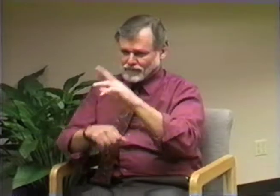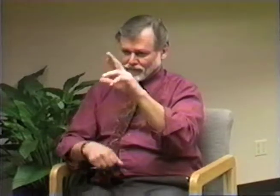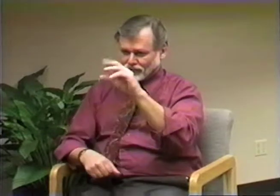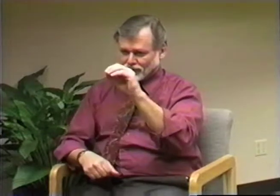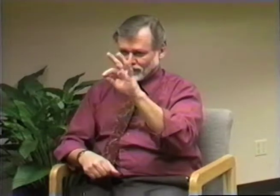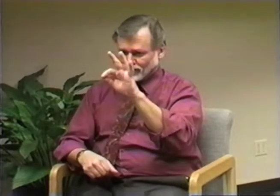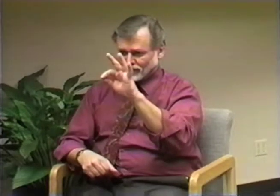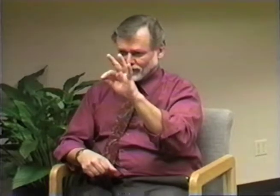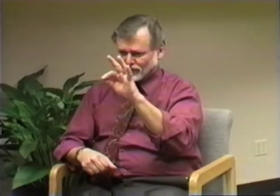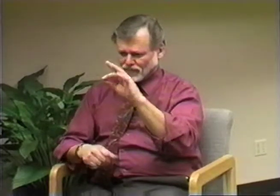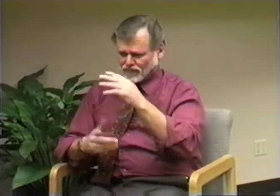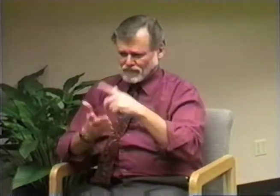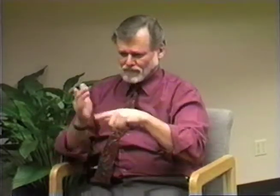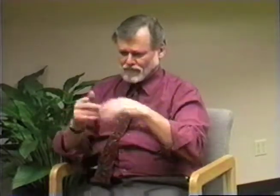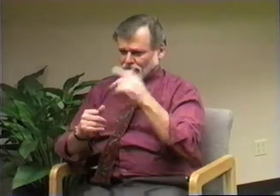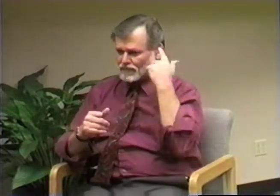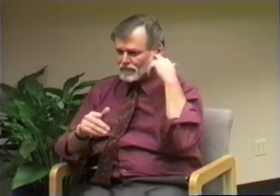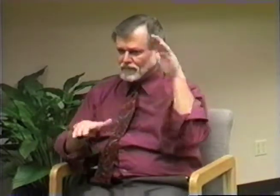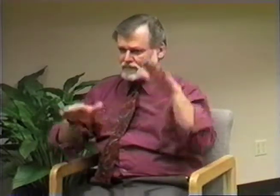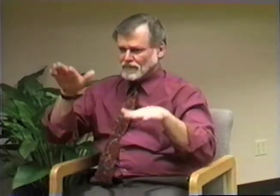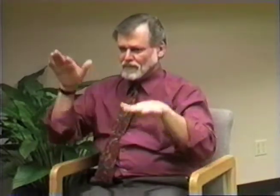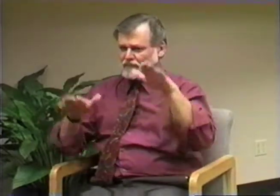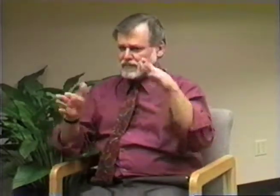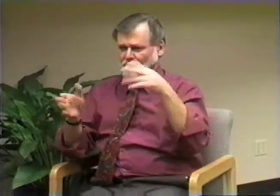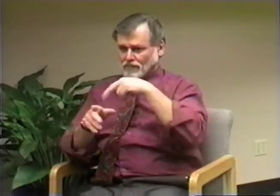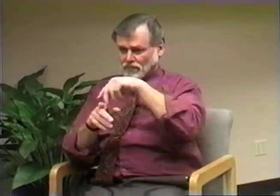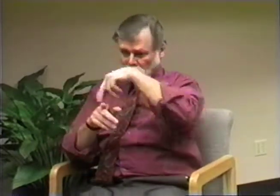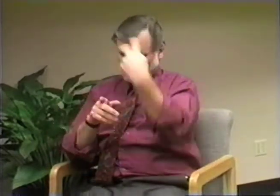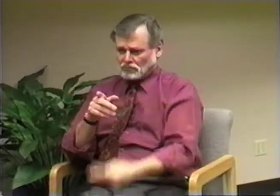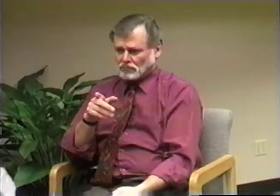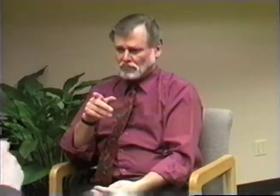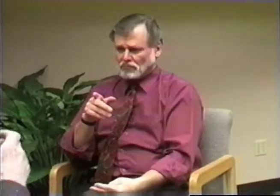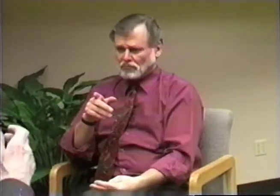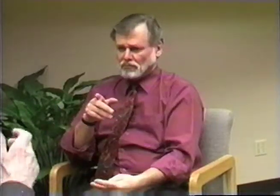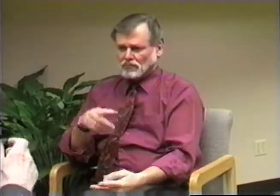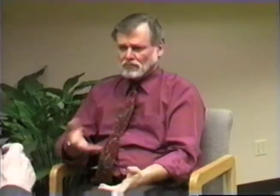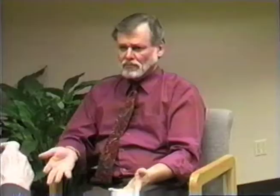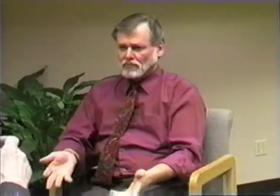You said you worked for a roofing company. What about the problems with your balance?